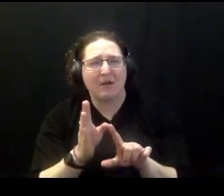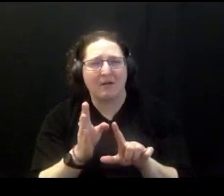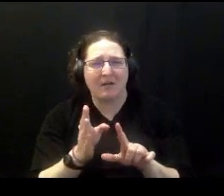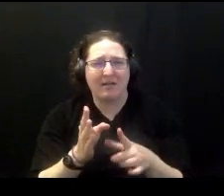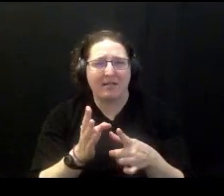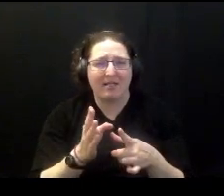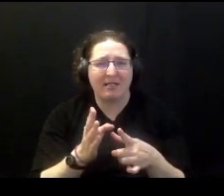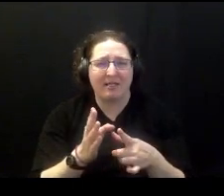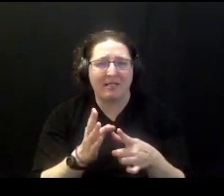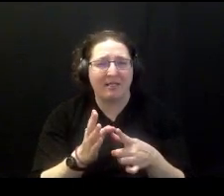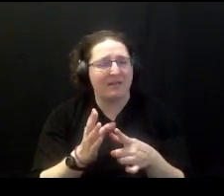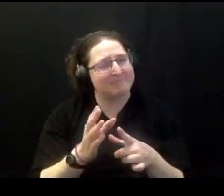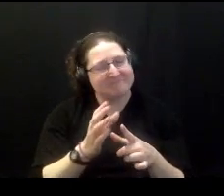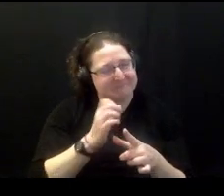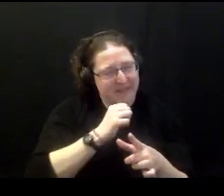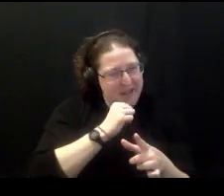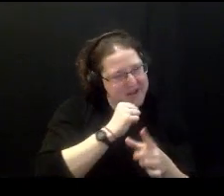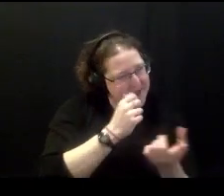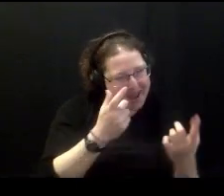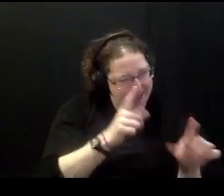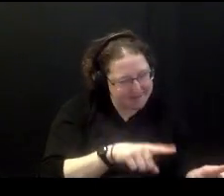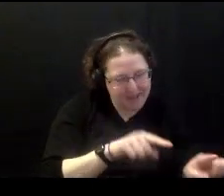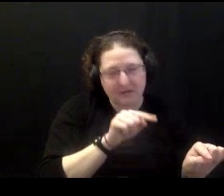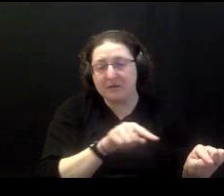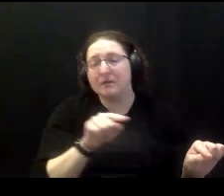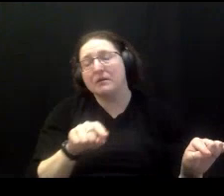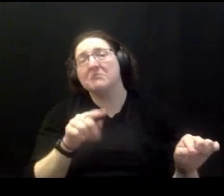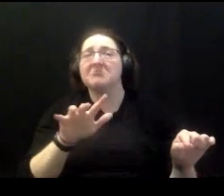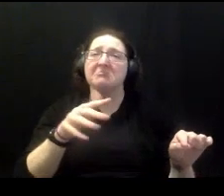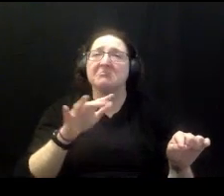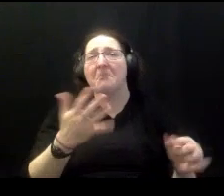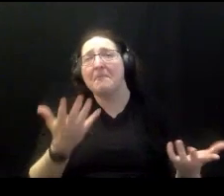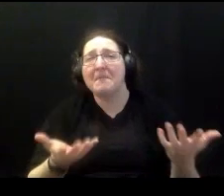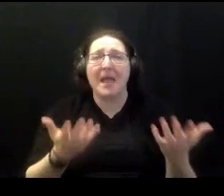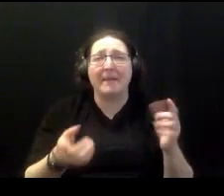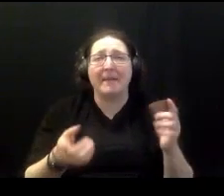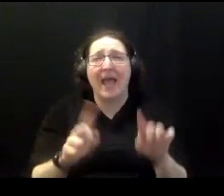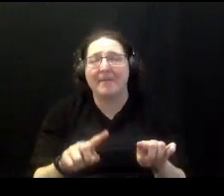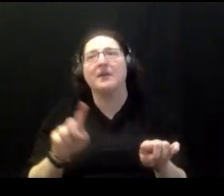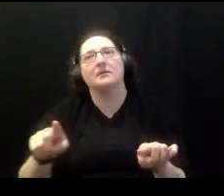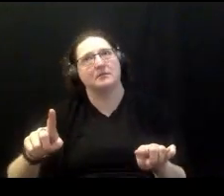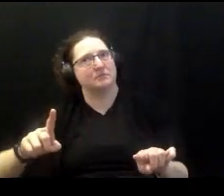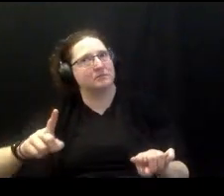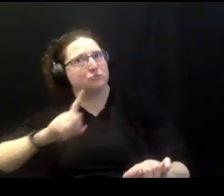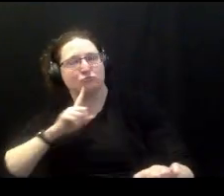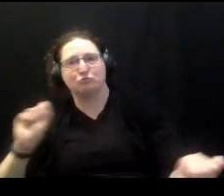very unlikely, unlikely, somewhat likely, likely, or very likely to occur.